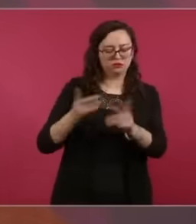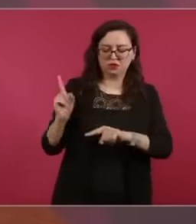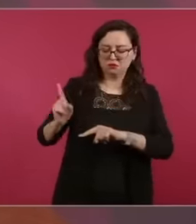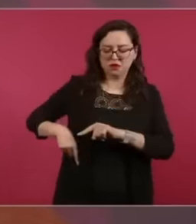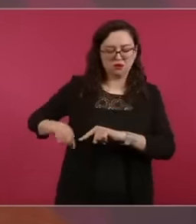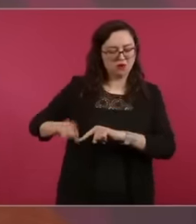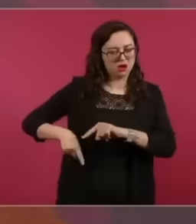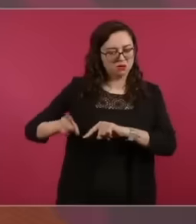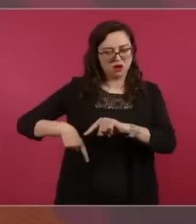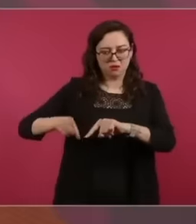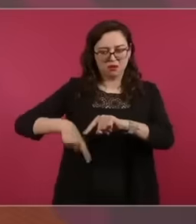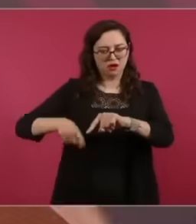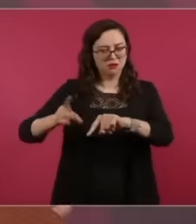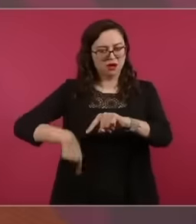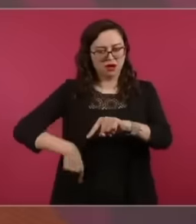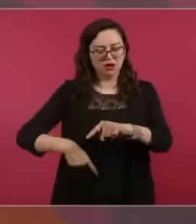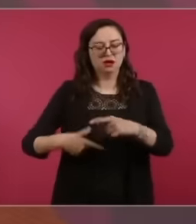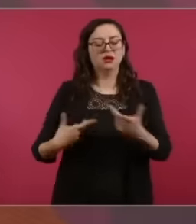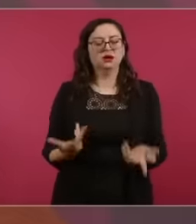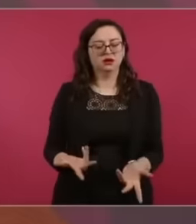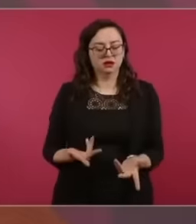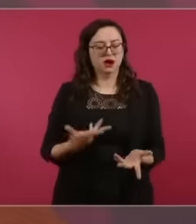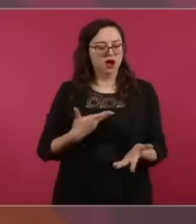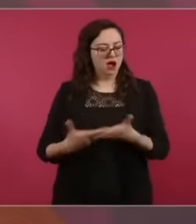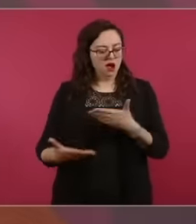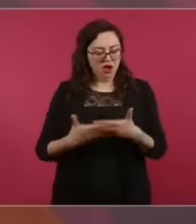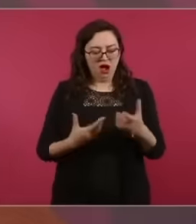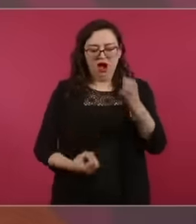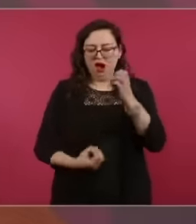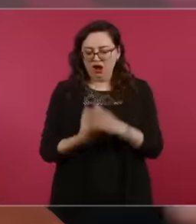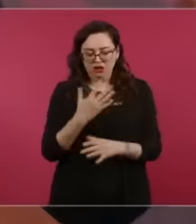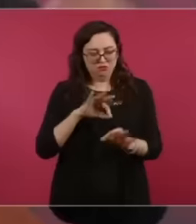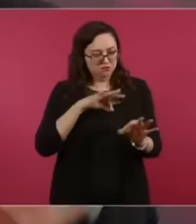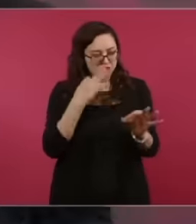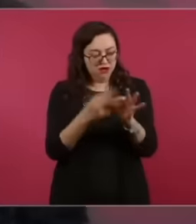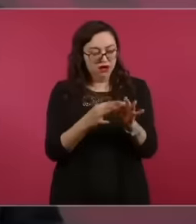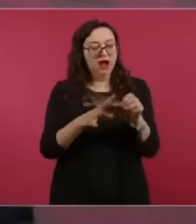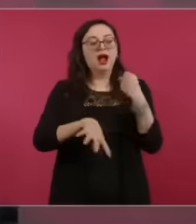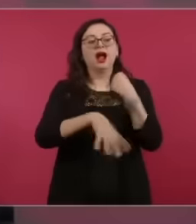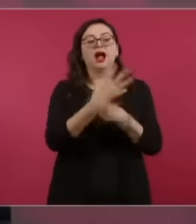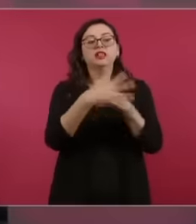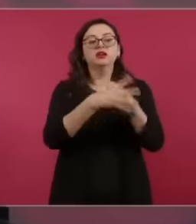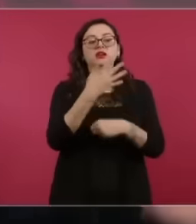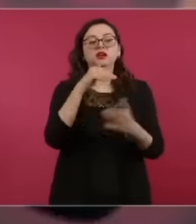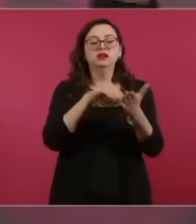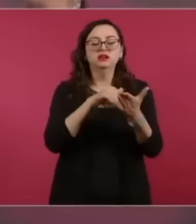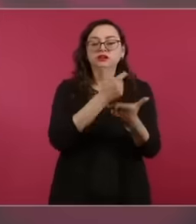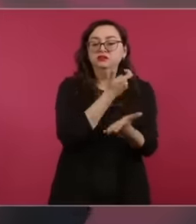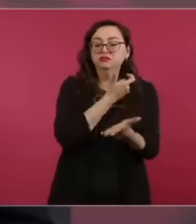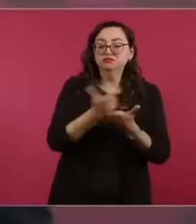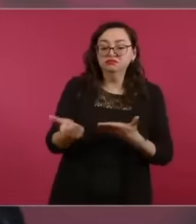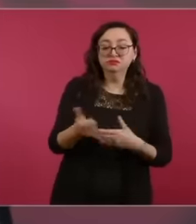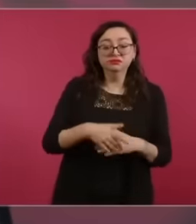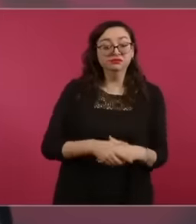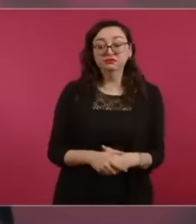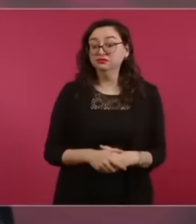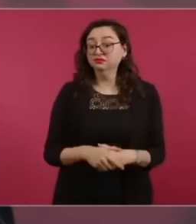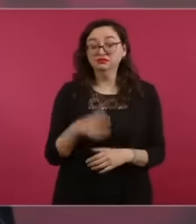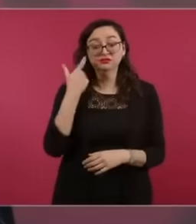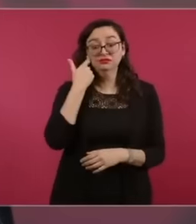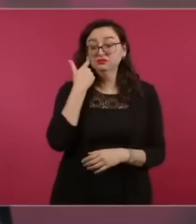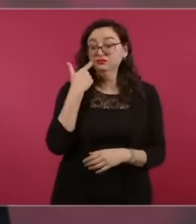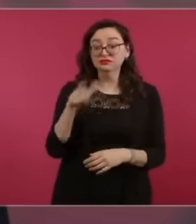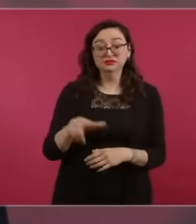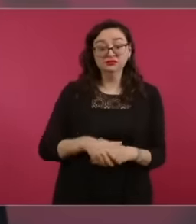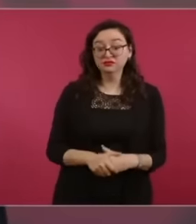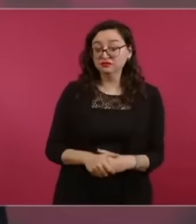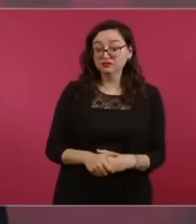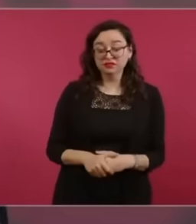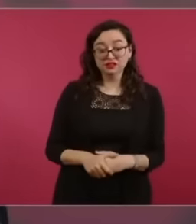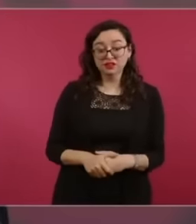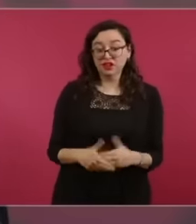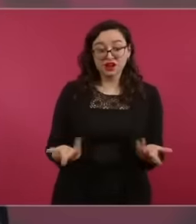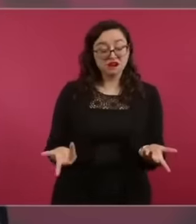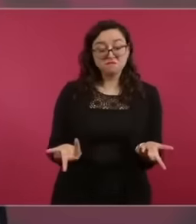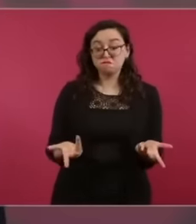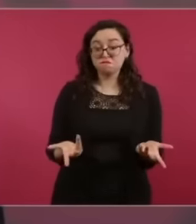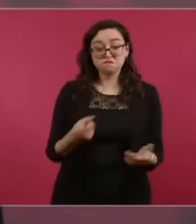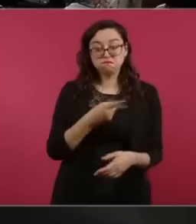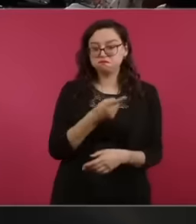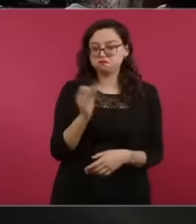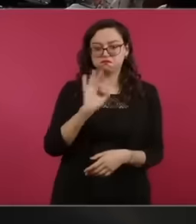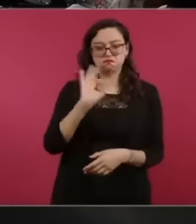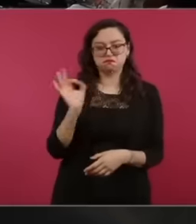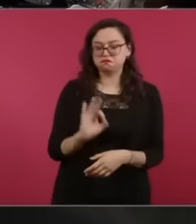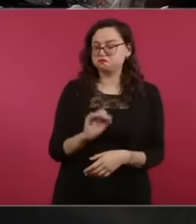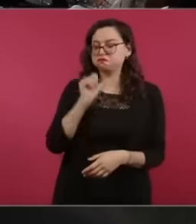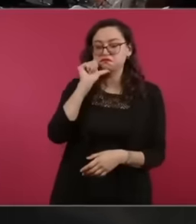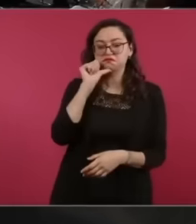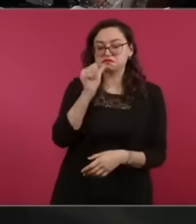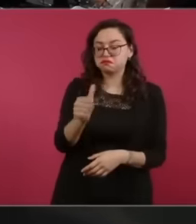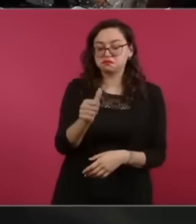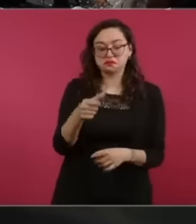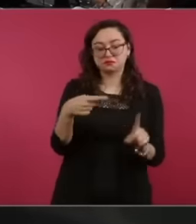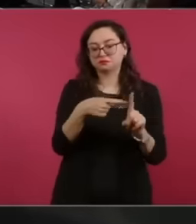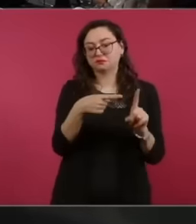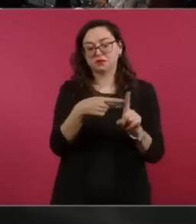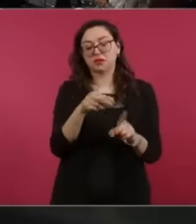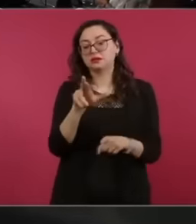updates updates but well he did not accept This Ricardo